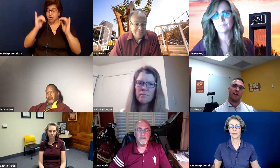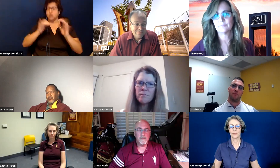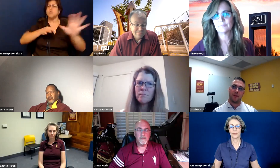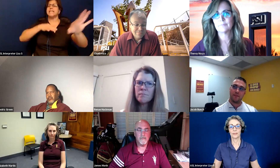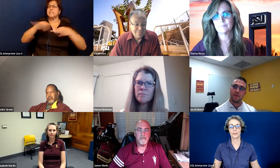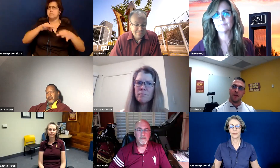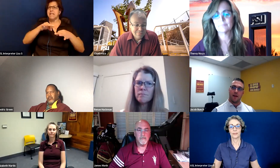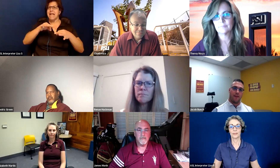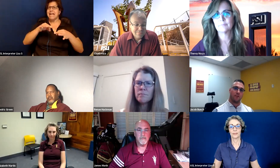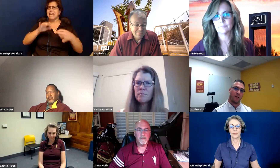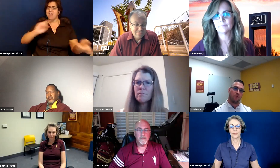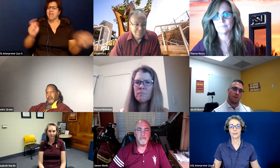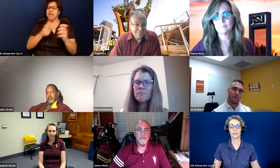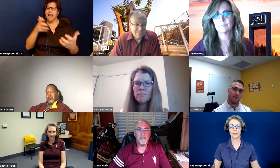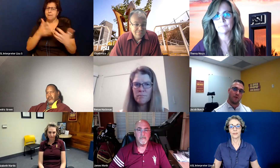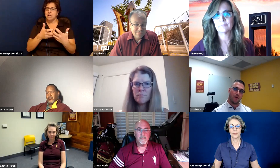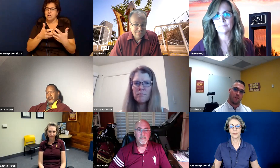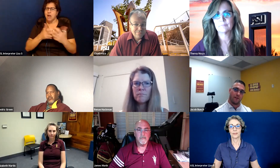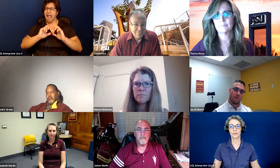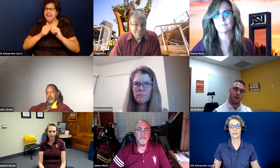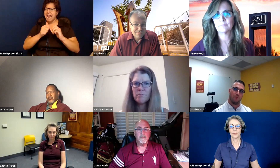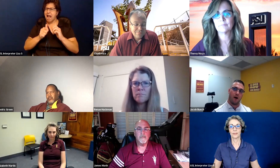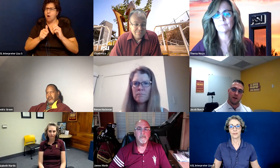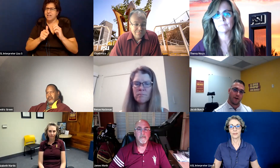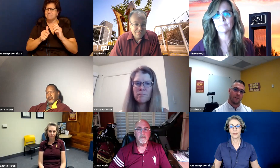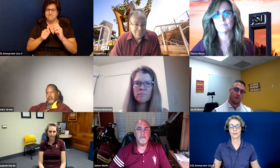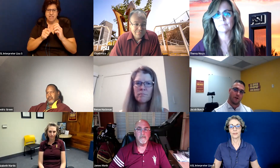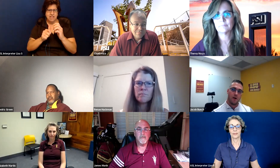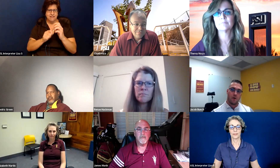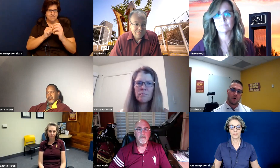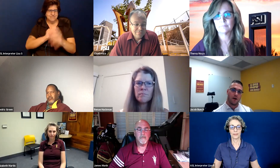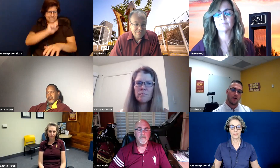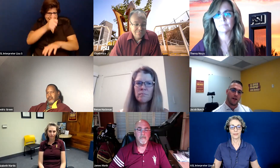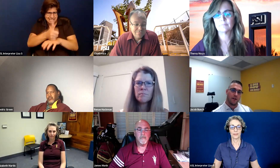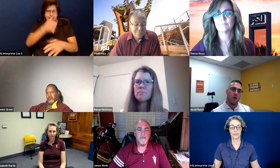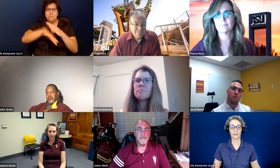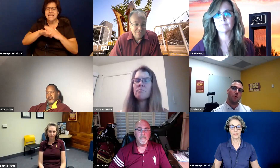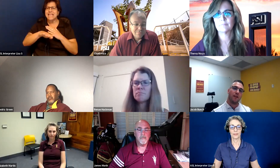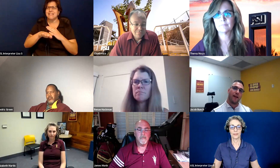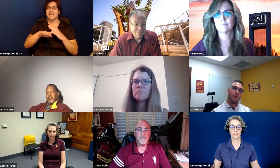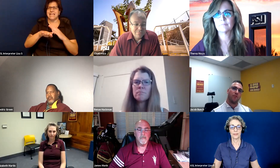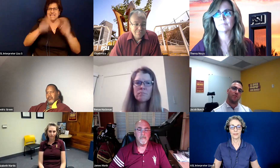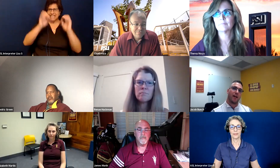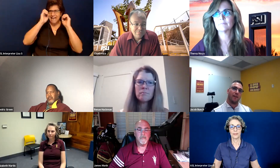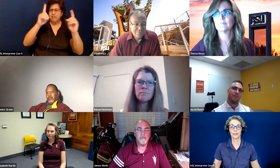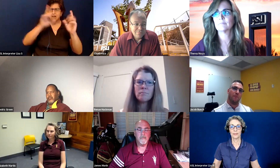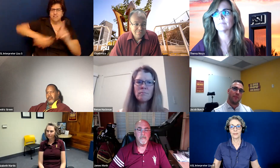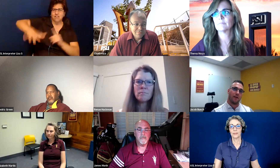and its place in the educational environment, whether that's on ground or online really helps them to kind of submit their